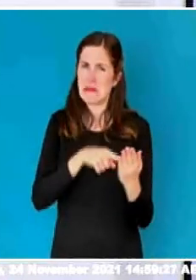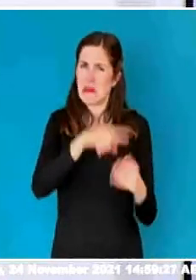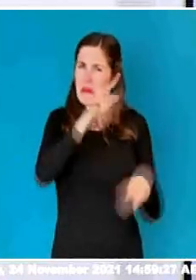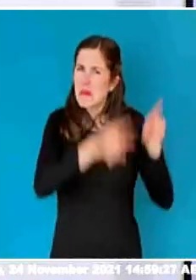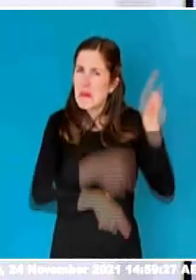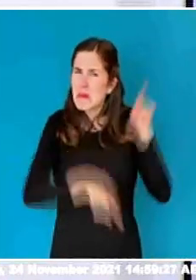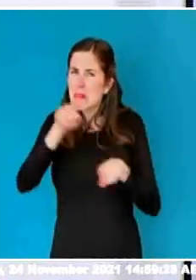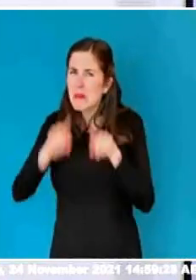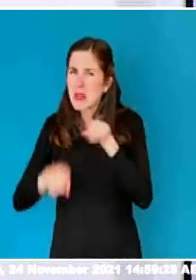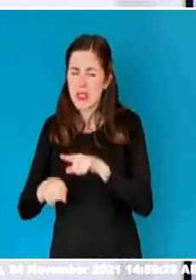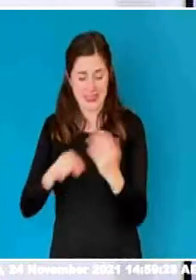This is paragraph 48.